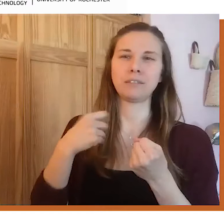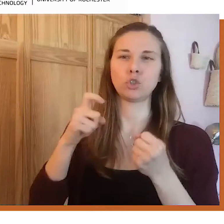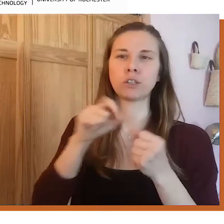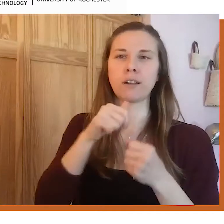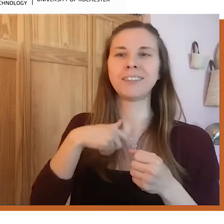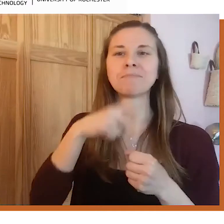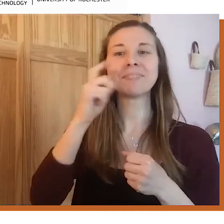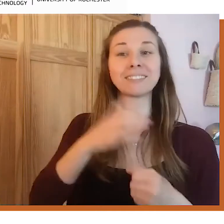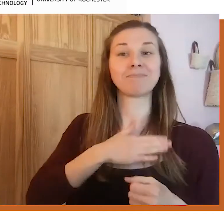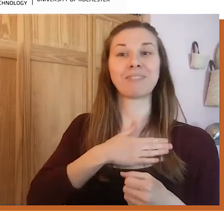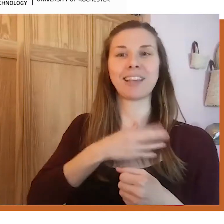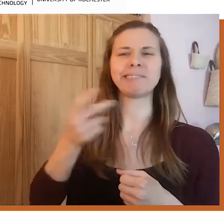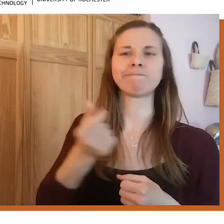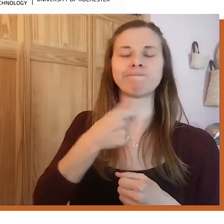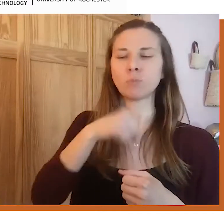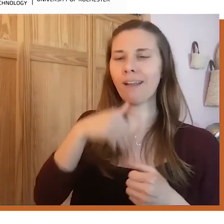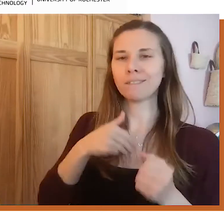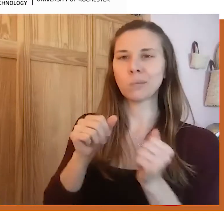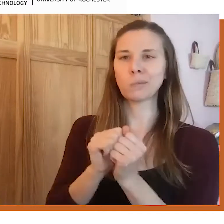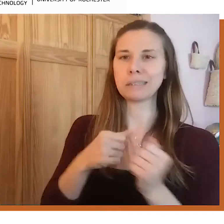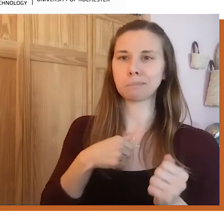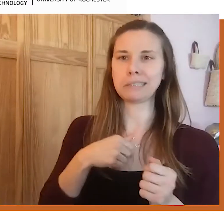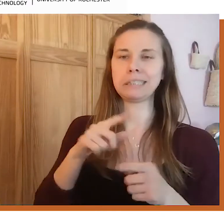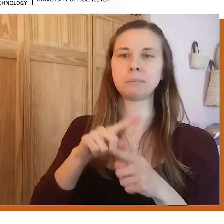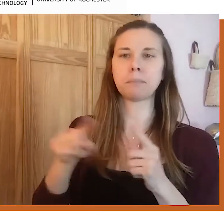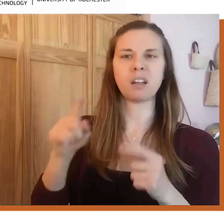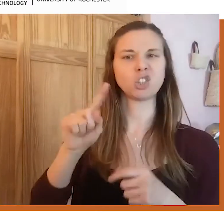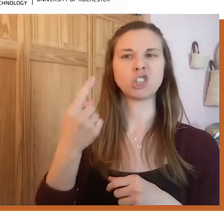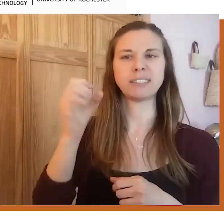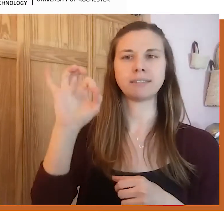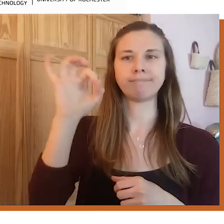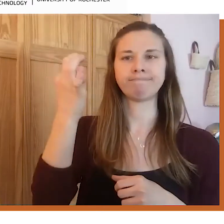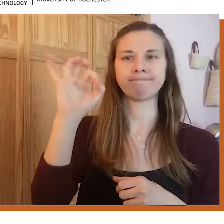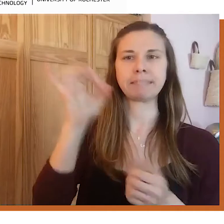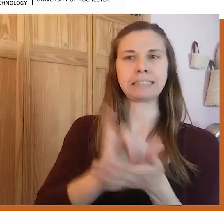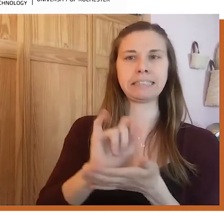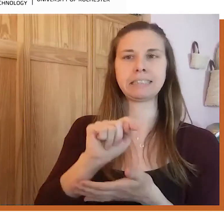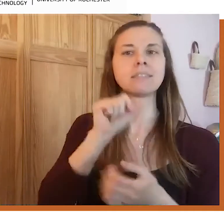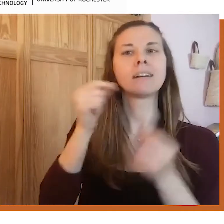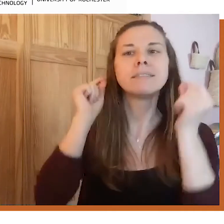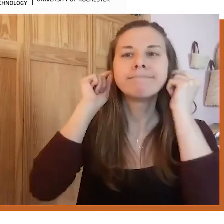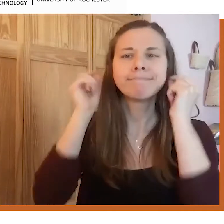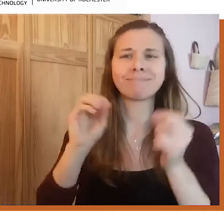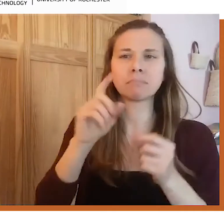and really, the sign that I use for "stethoscope" is like it's going in my ears, but it's really just a device. It doesn't go in my ears, of course,